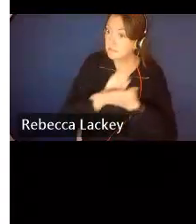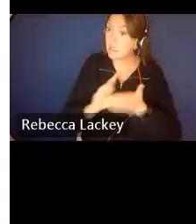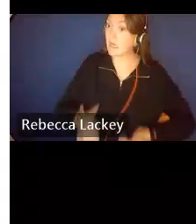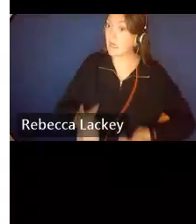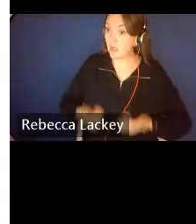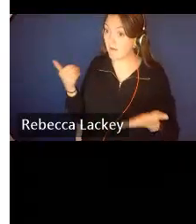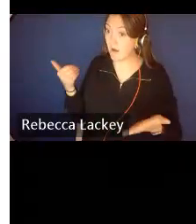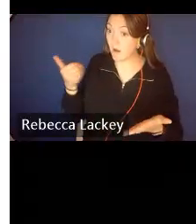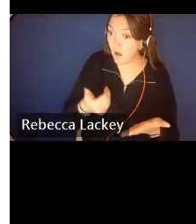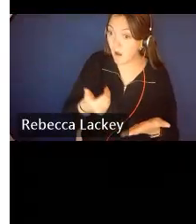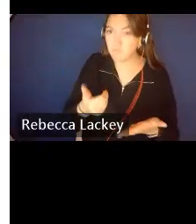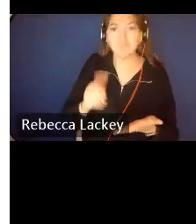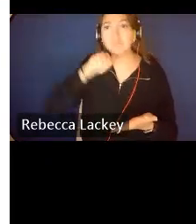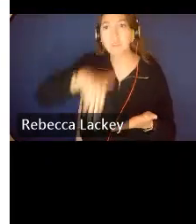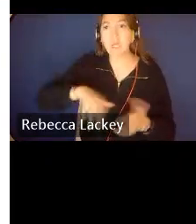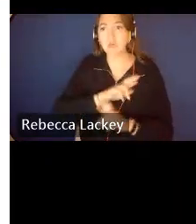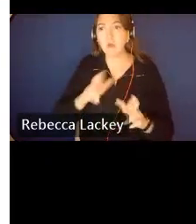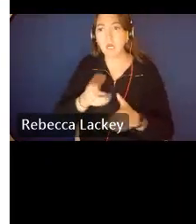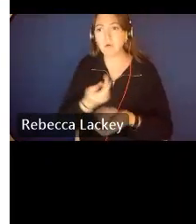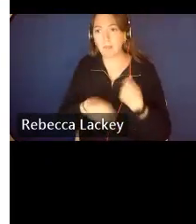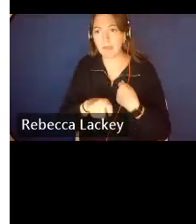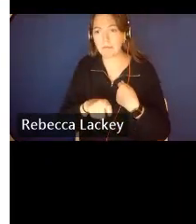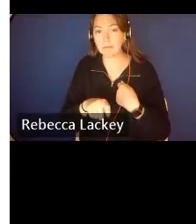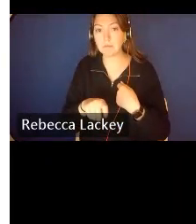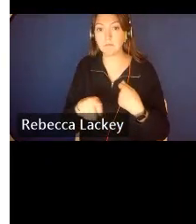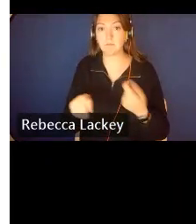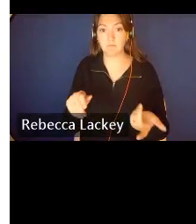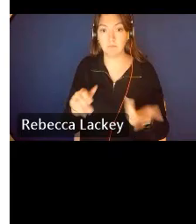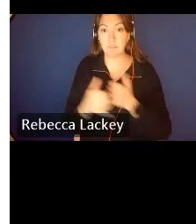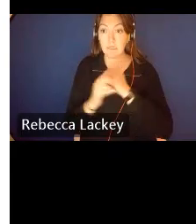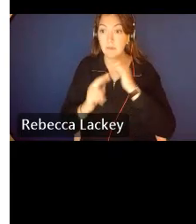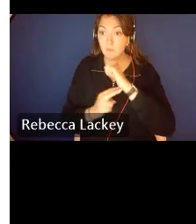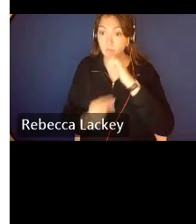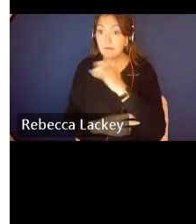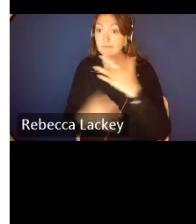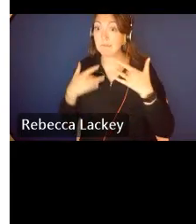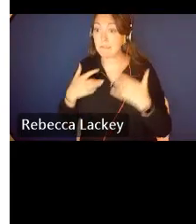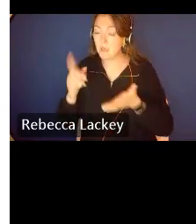but it was not yet programmed for replacement. County bridges are usually inspected on an